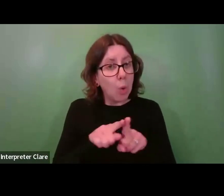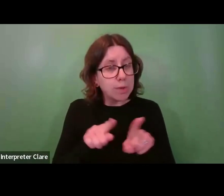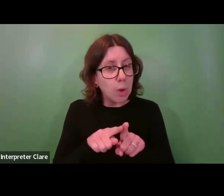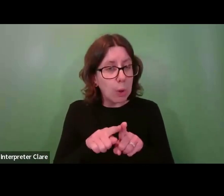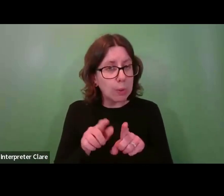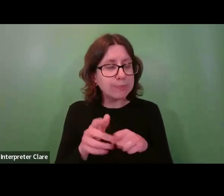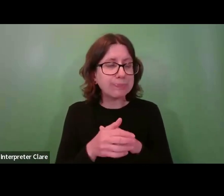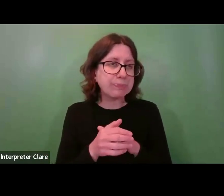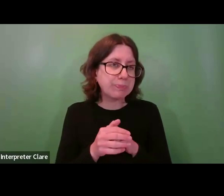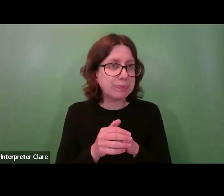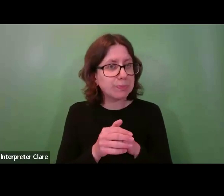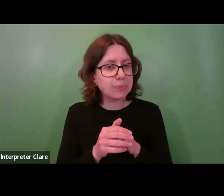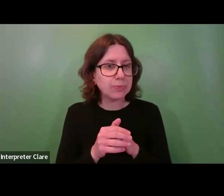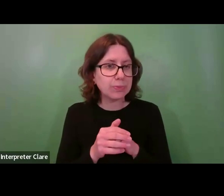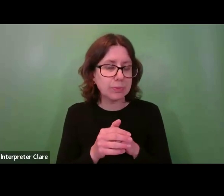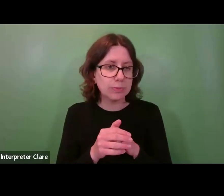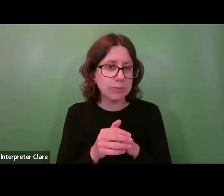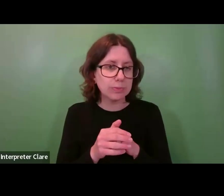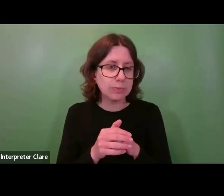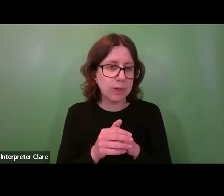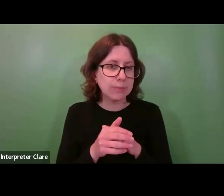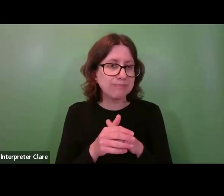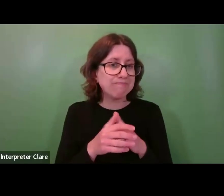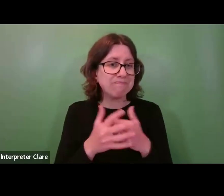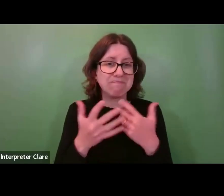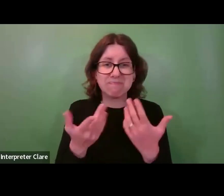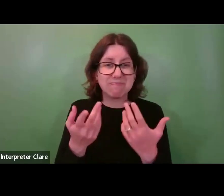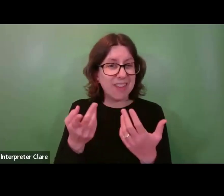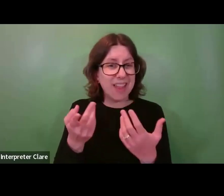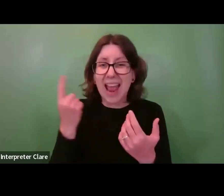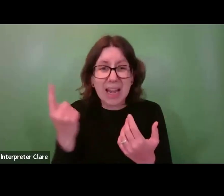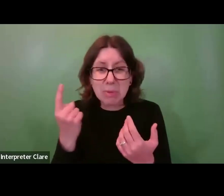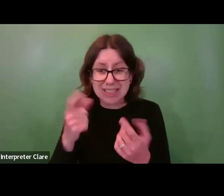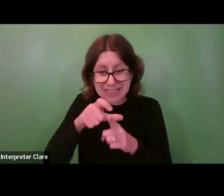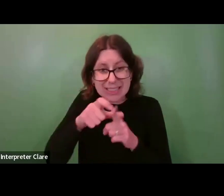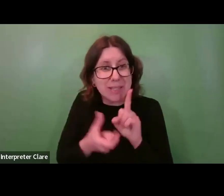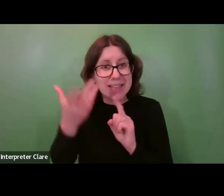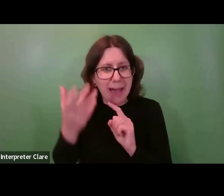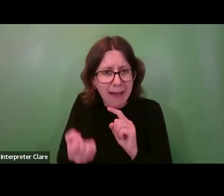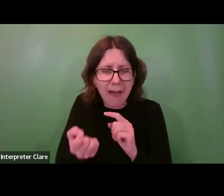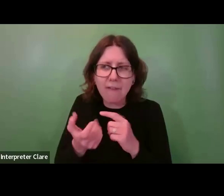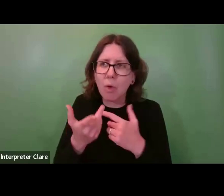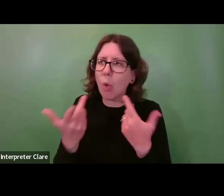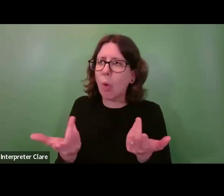anybody with anybody with a disability, anybody who comes from what you